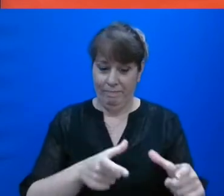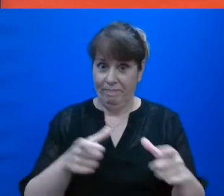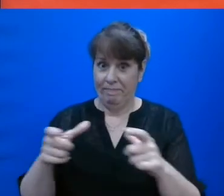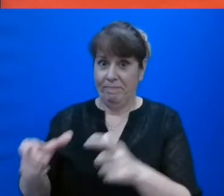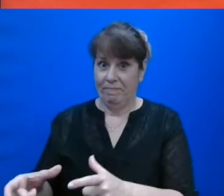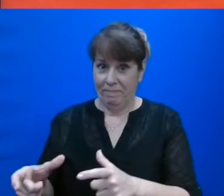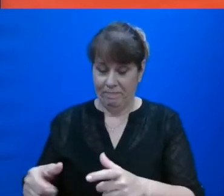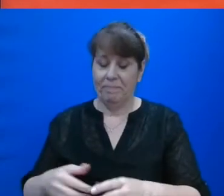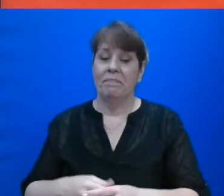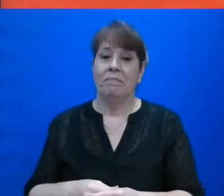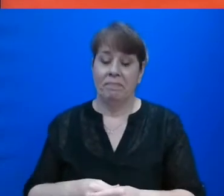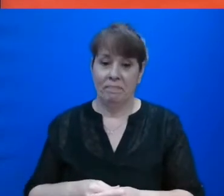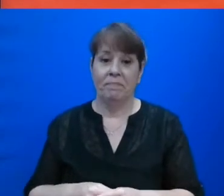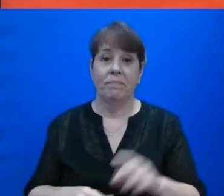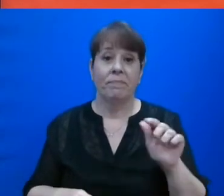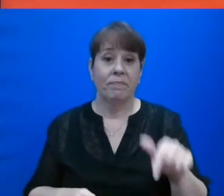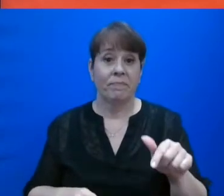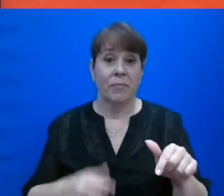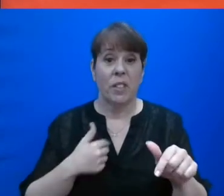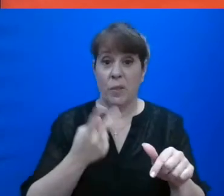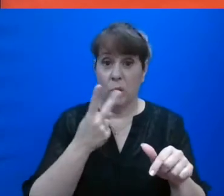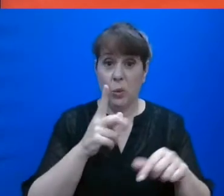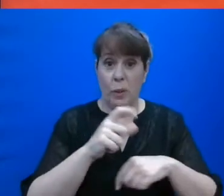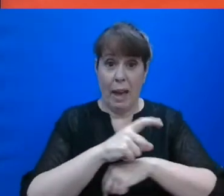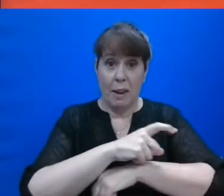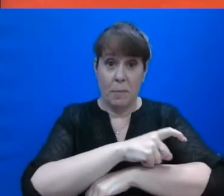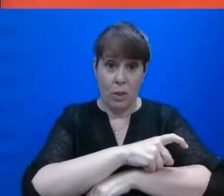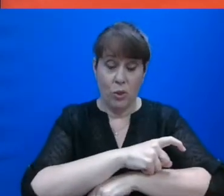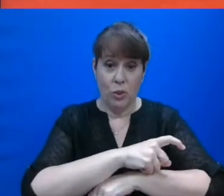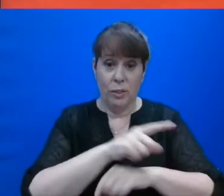A JAR THAT HAS TWO CATERPILLARS AND THE OTHER JAR